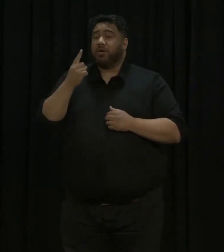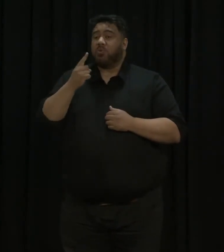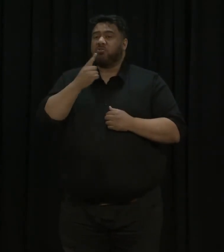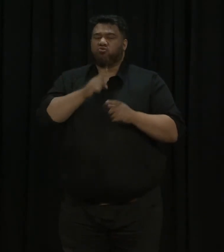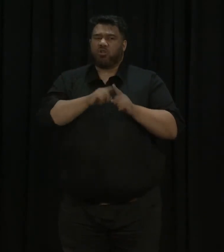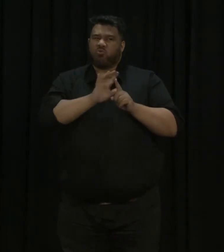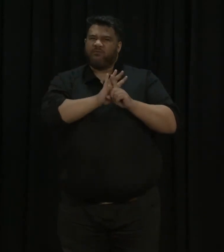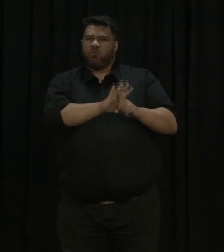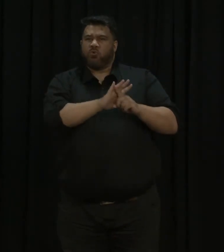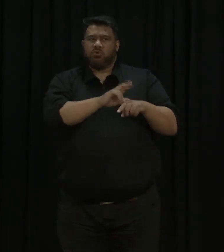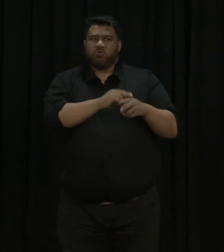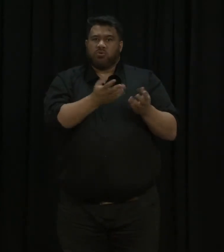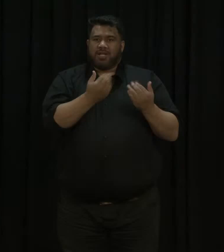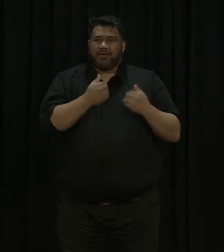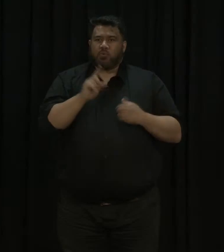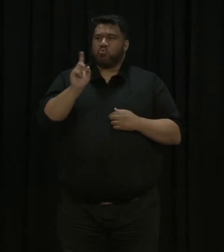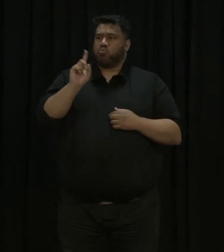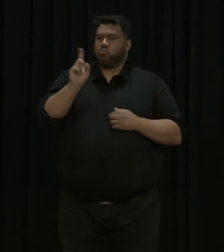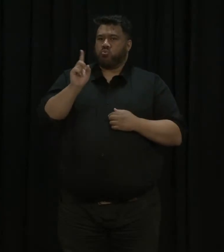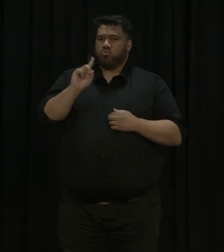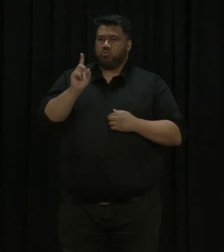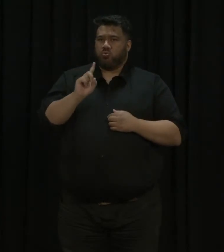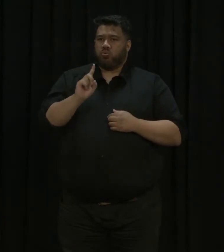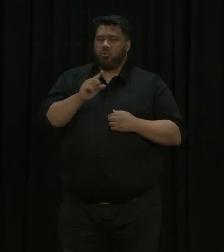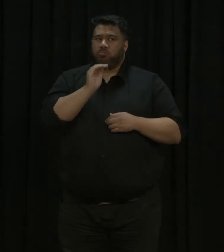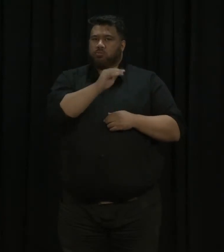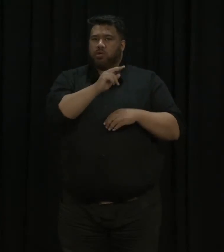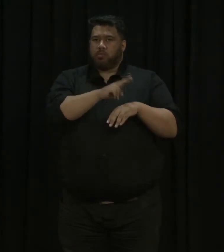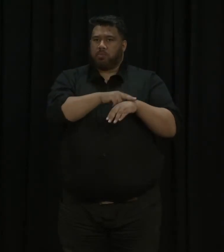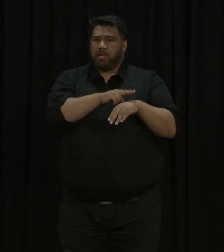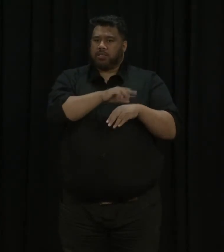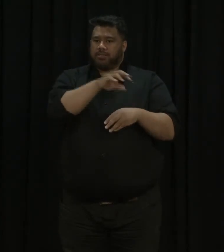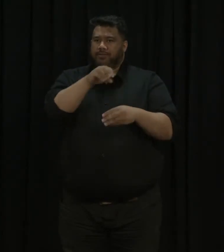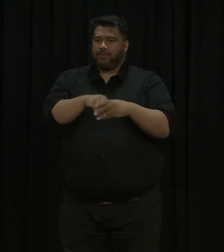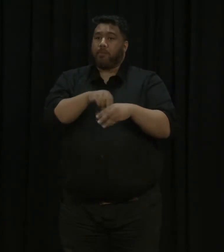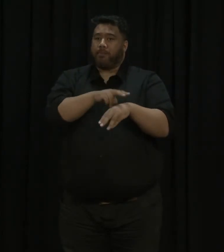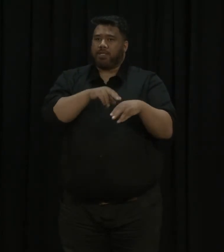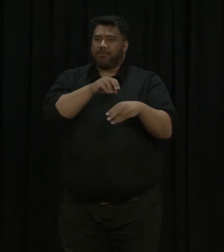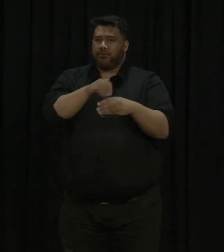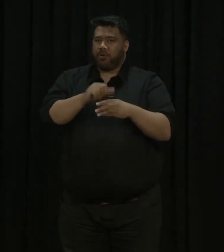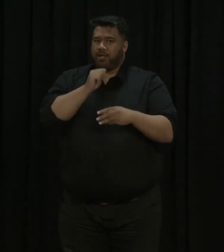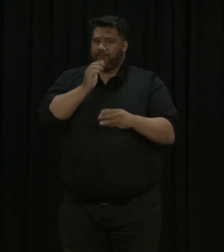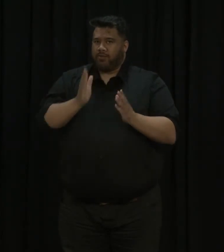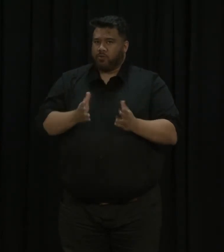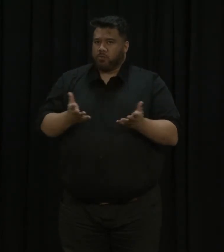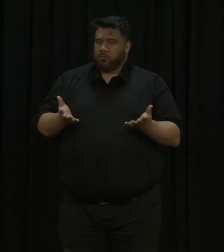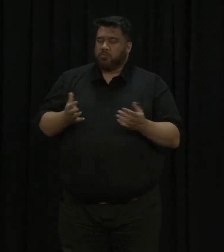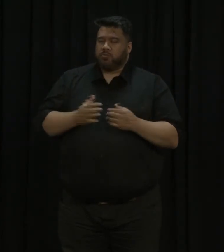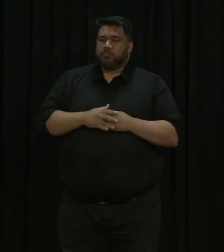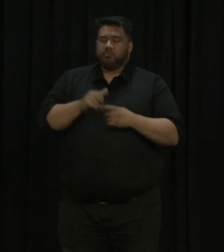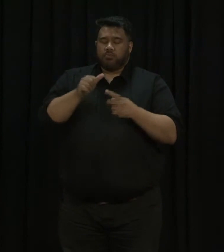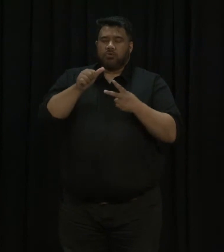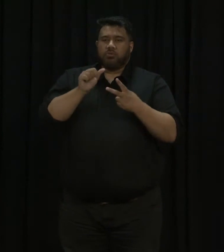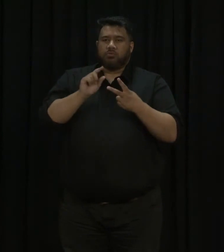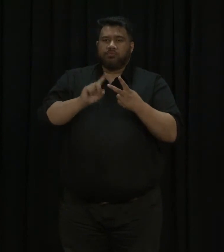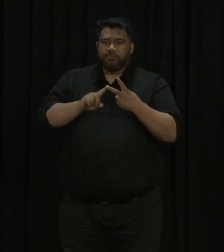I also want to make it clear that anybody seeking to exert pressure on the way that we've seen much that is a matter that the police will be involved